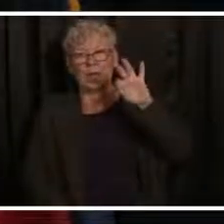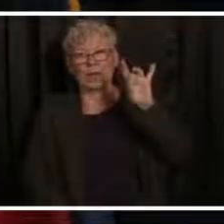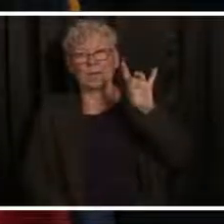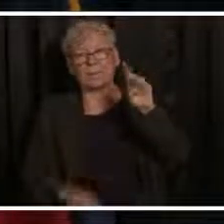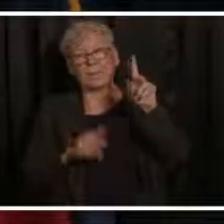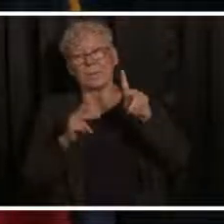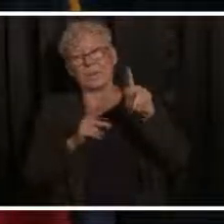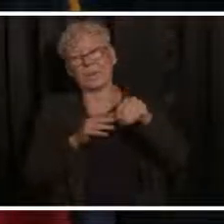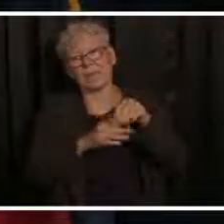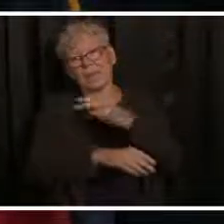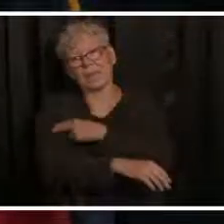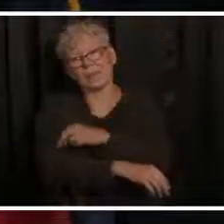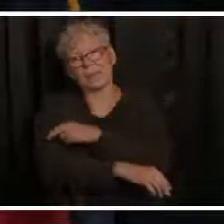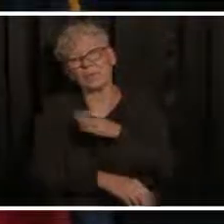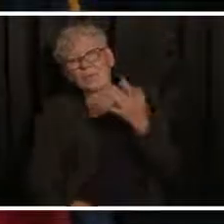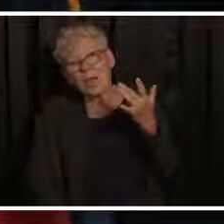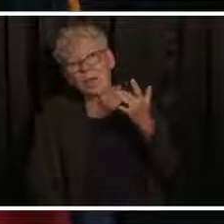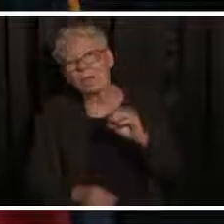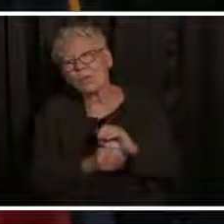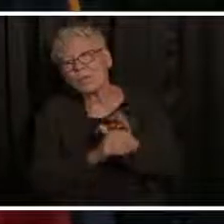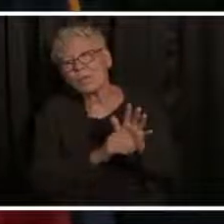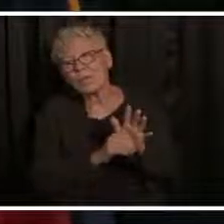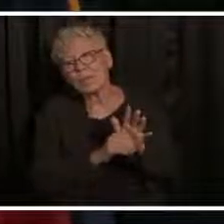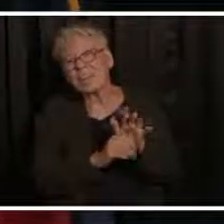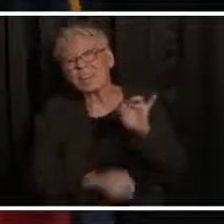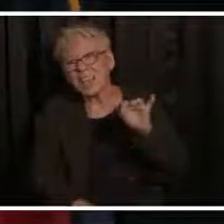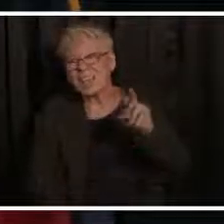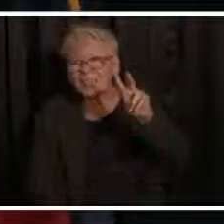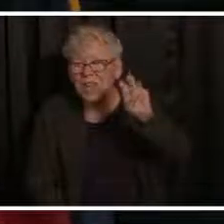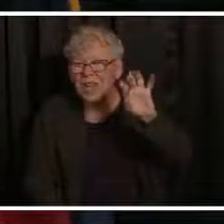from COVID. Now, to be clear. that's 298. Too many. no one